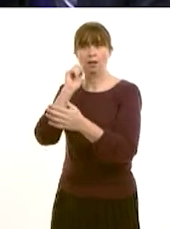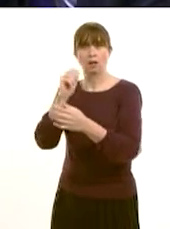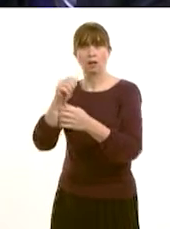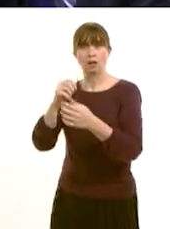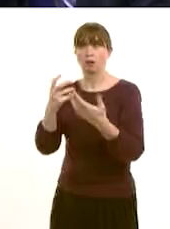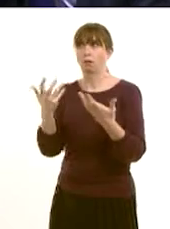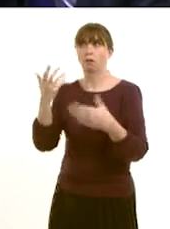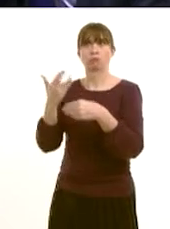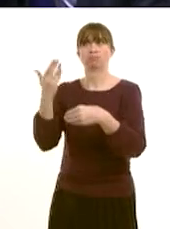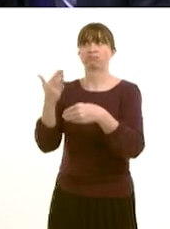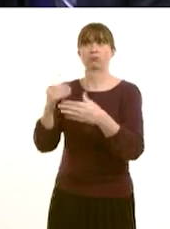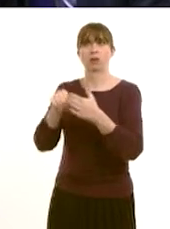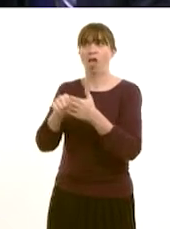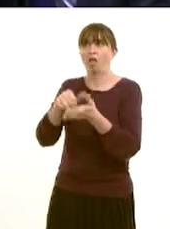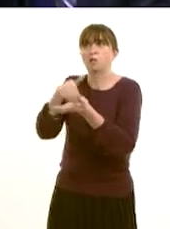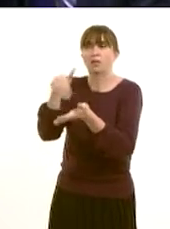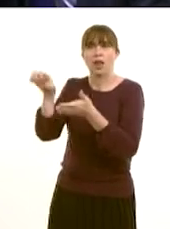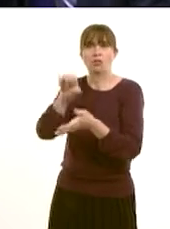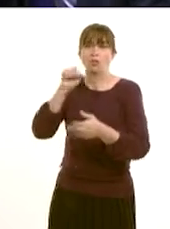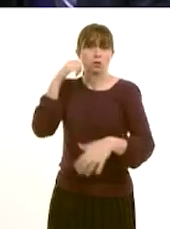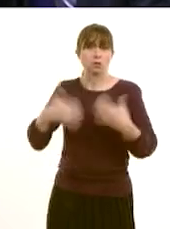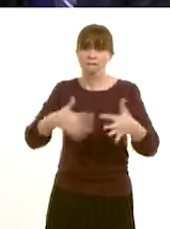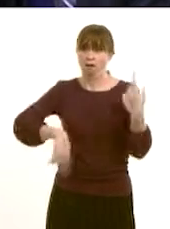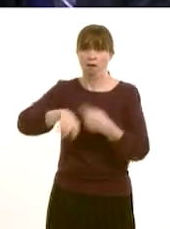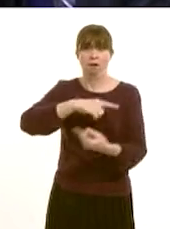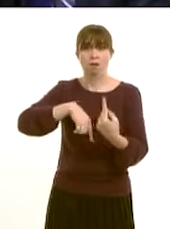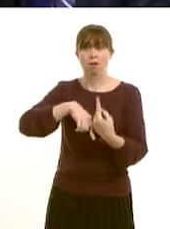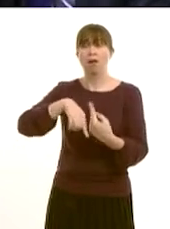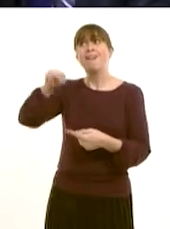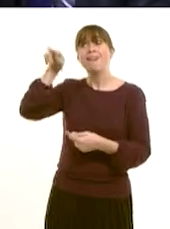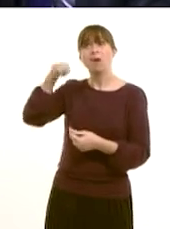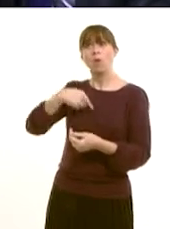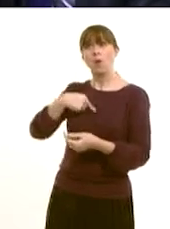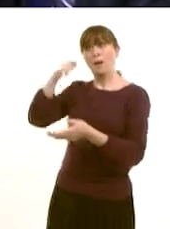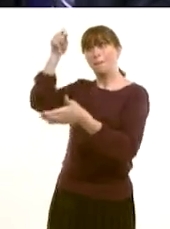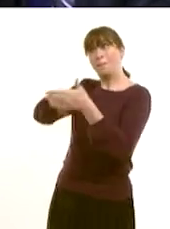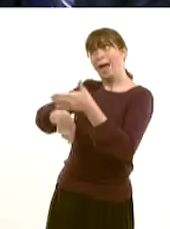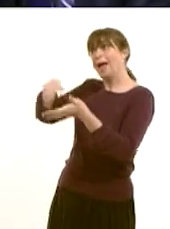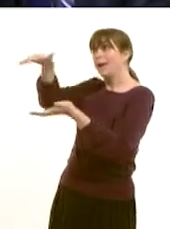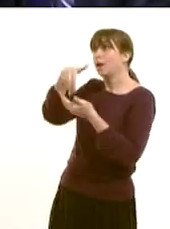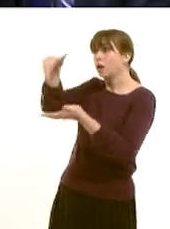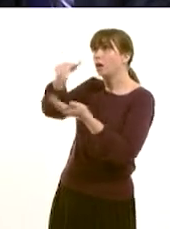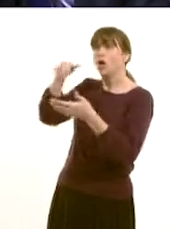The converse is that the European Union only exports 10 per cent of what it produces to the UK.